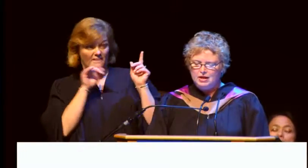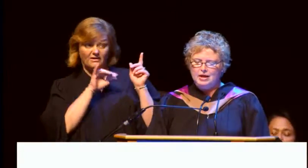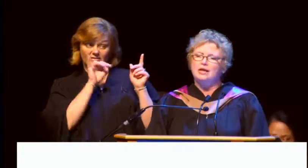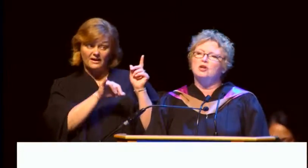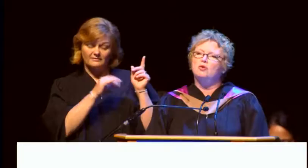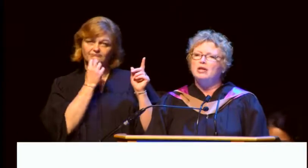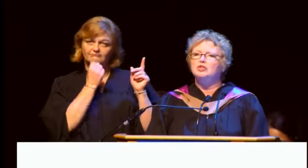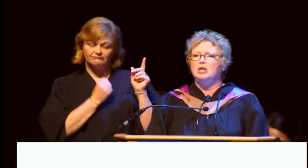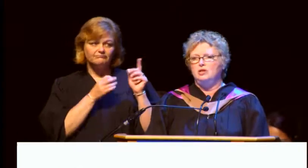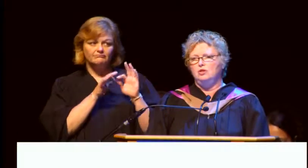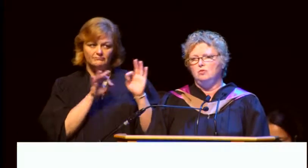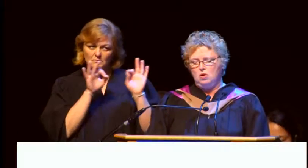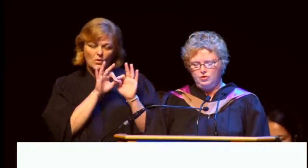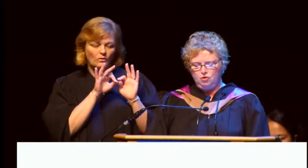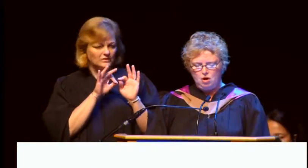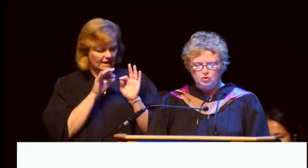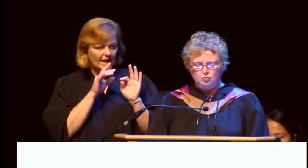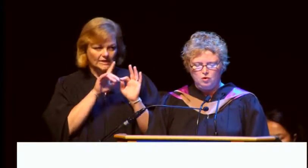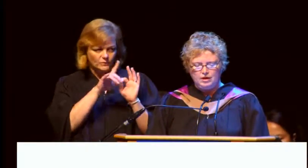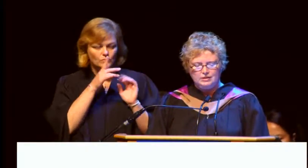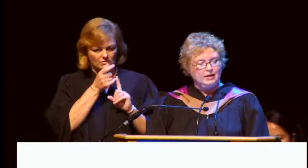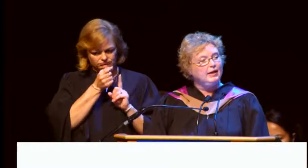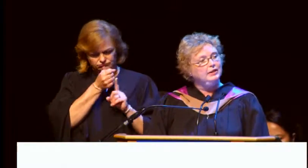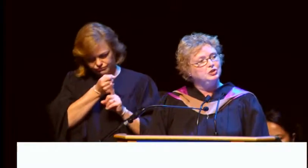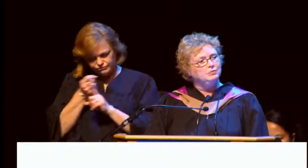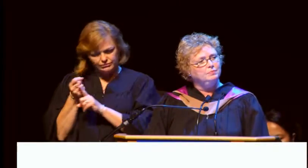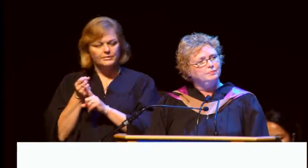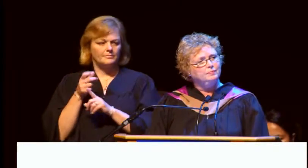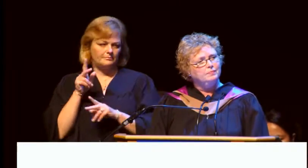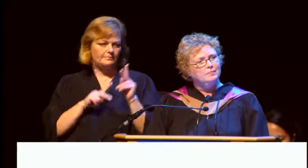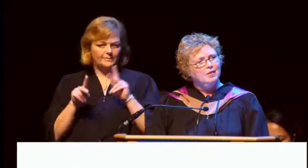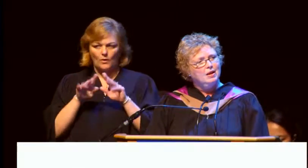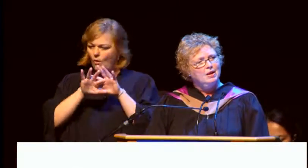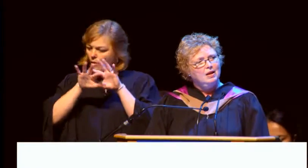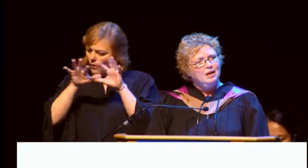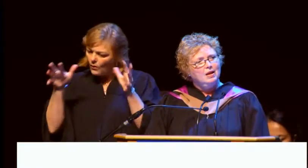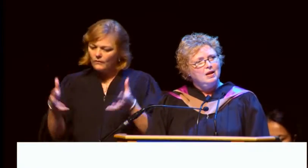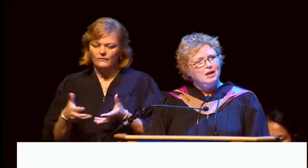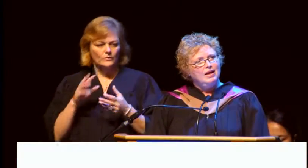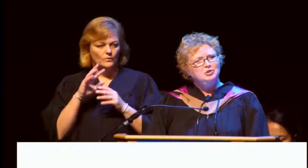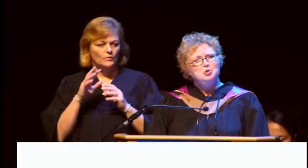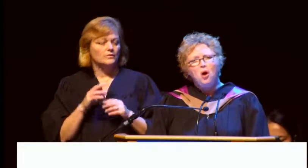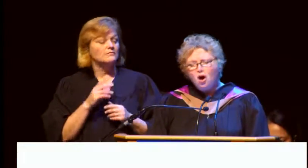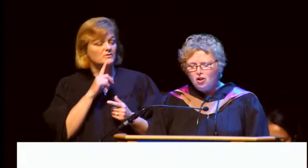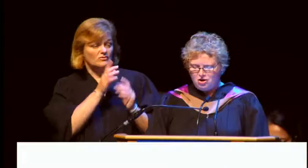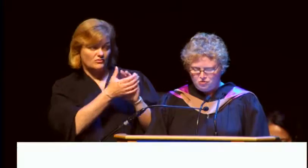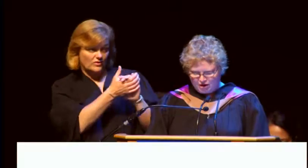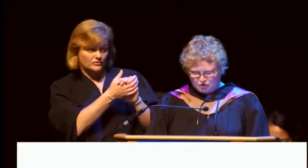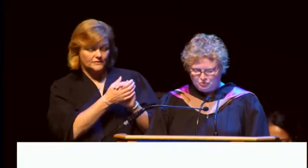AND I CONGRATULATE YOU ON YOUR HARD WORK AND EDUCATION. AND TO ALL OUR GRADUATES...